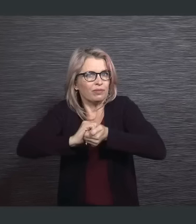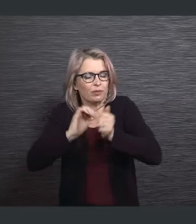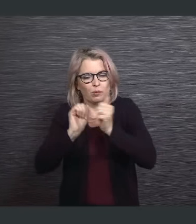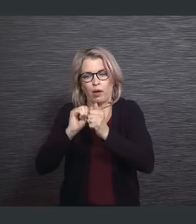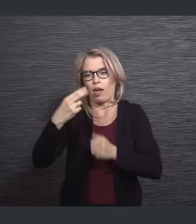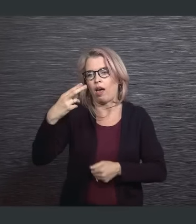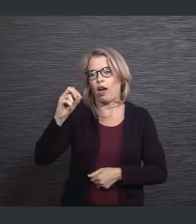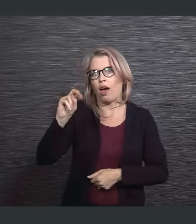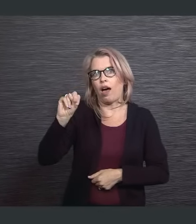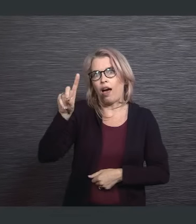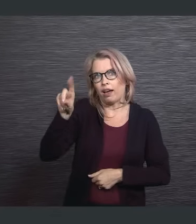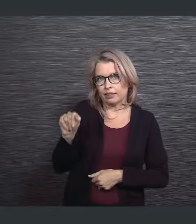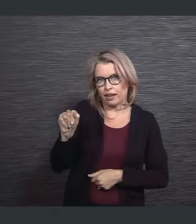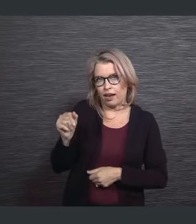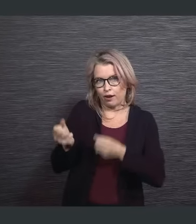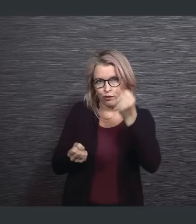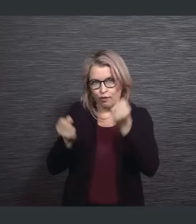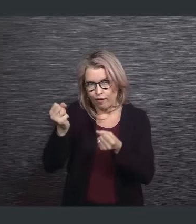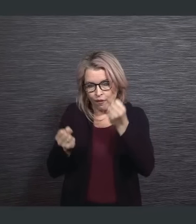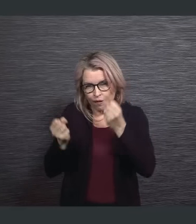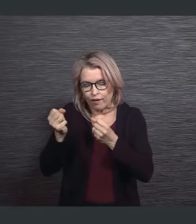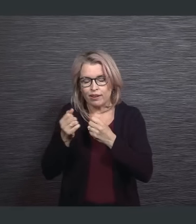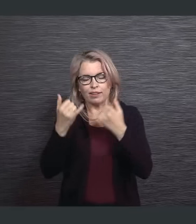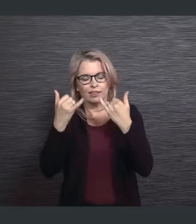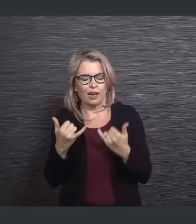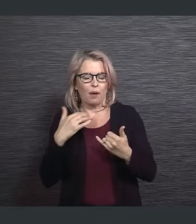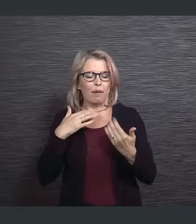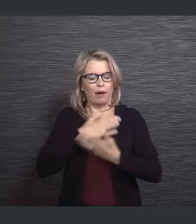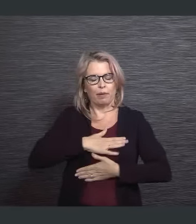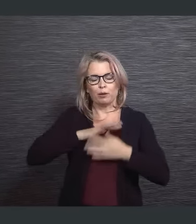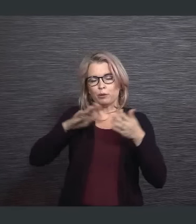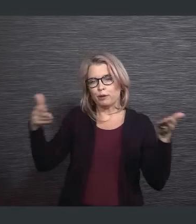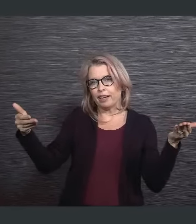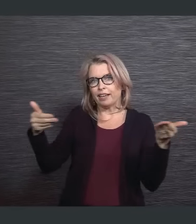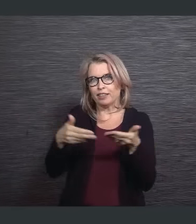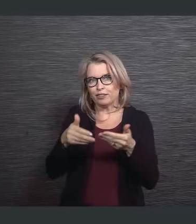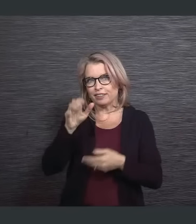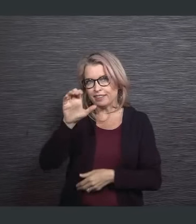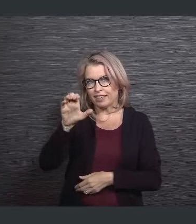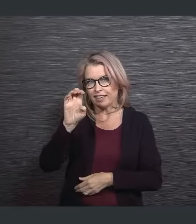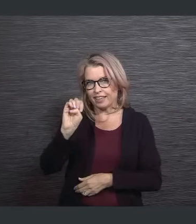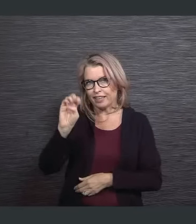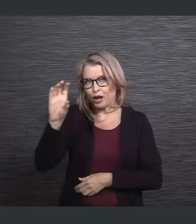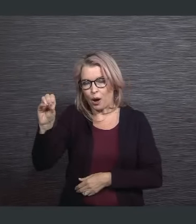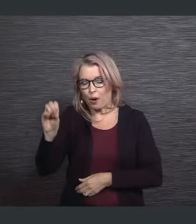And now, it's my pleasure to introduce the CEO of Sony Honda